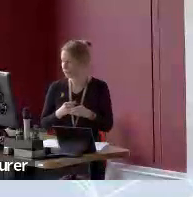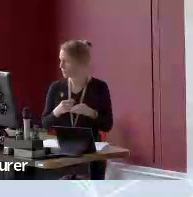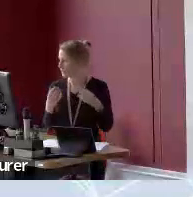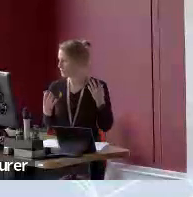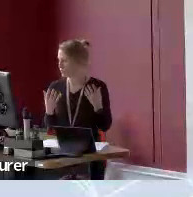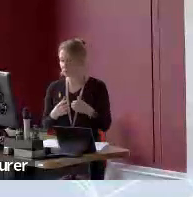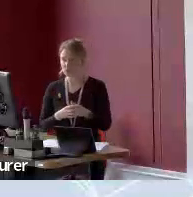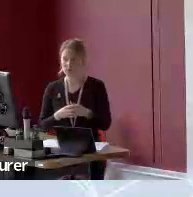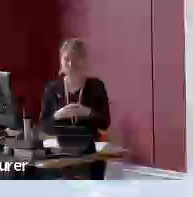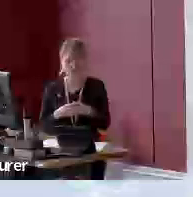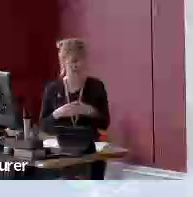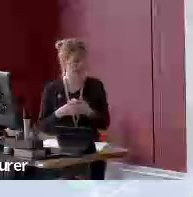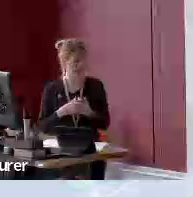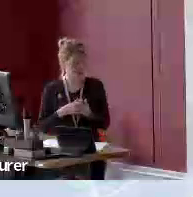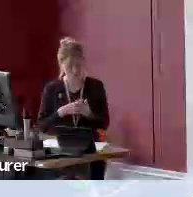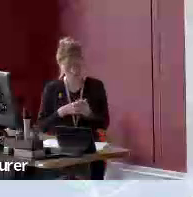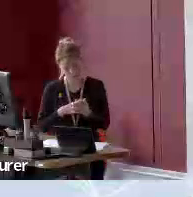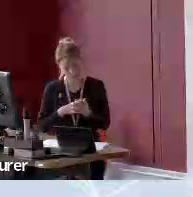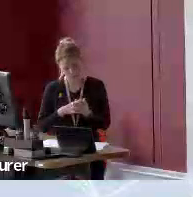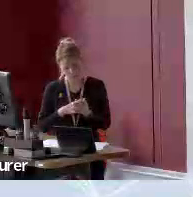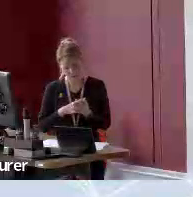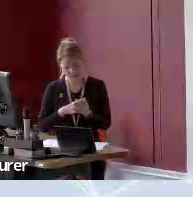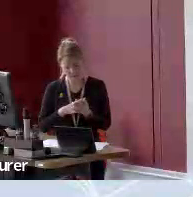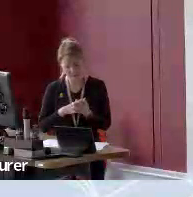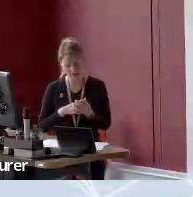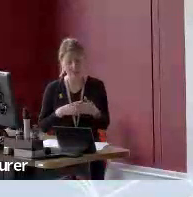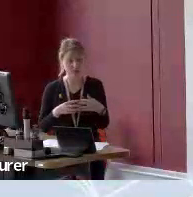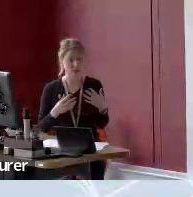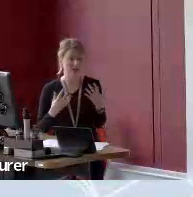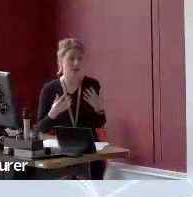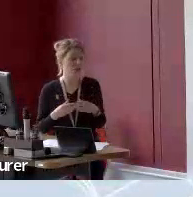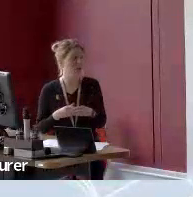we reflected on the role of the University of Glasgow and identified that. We had a unique